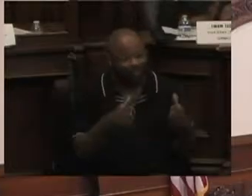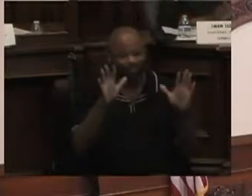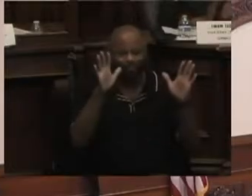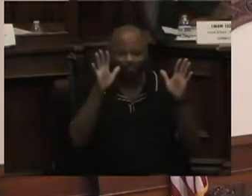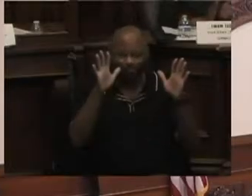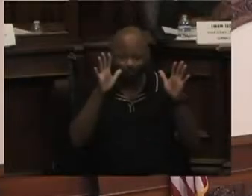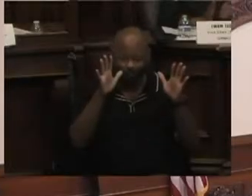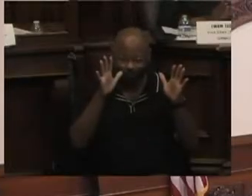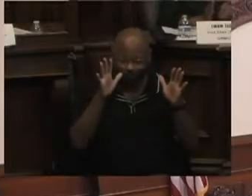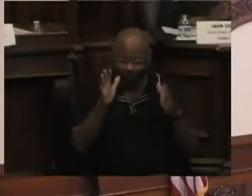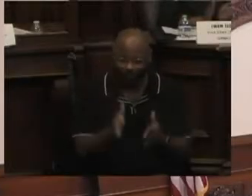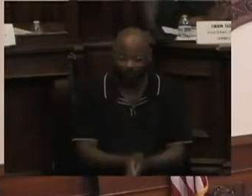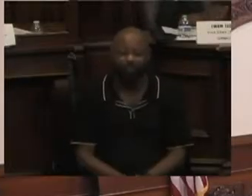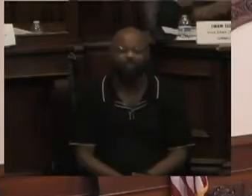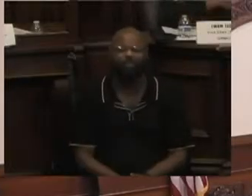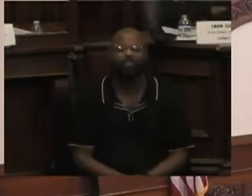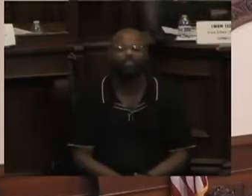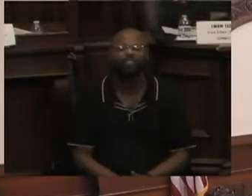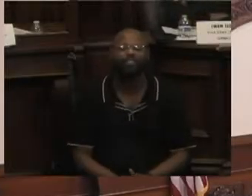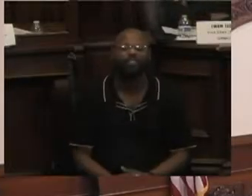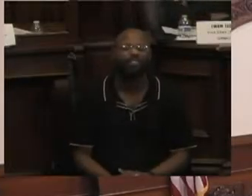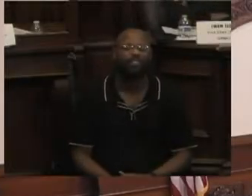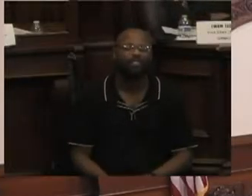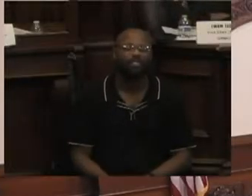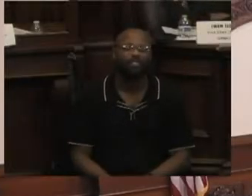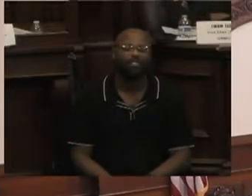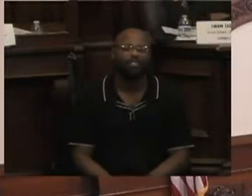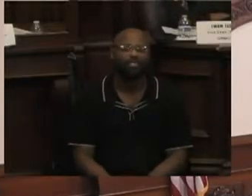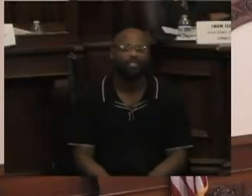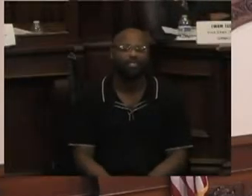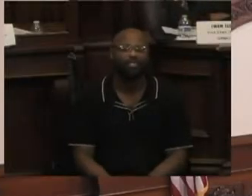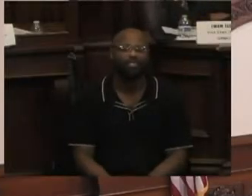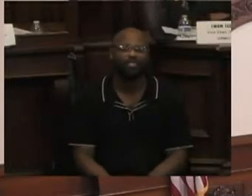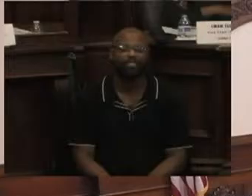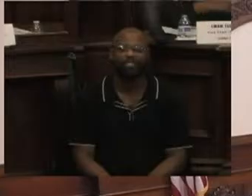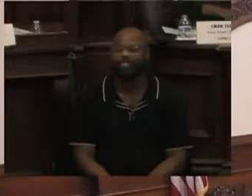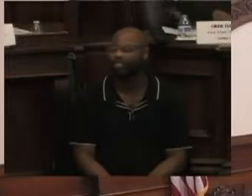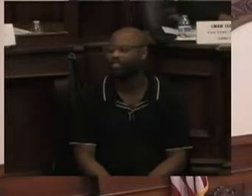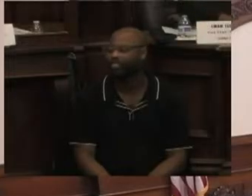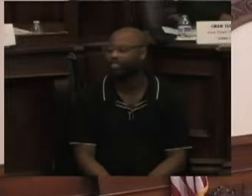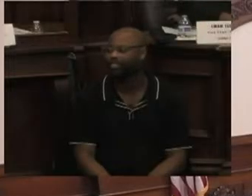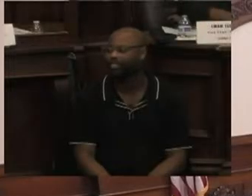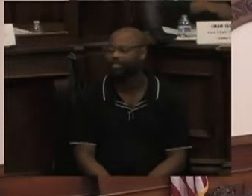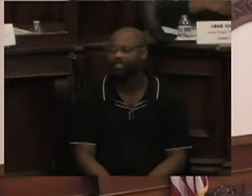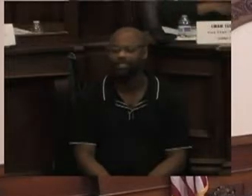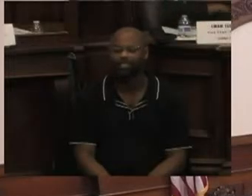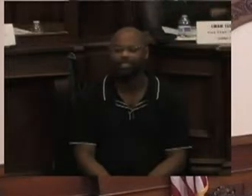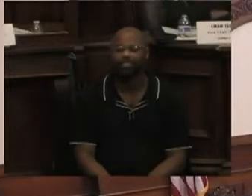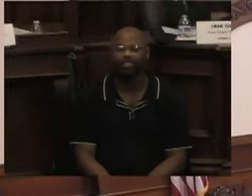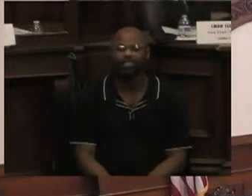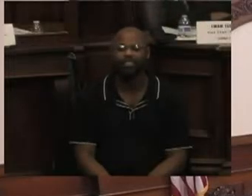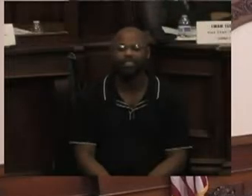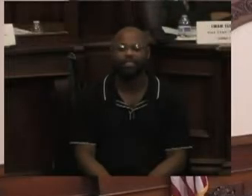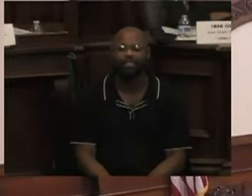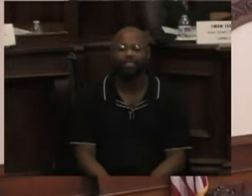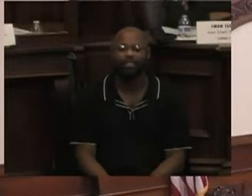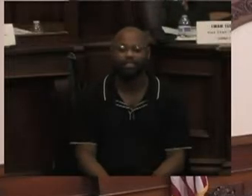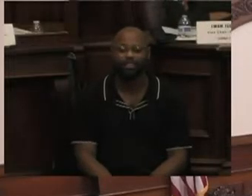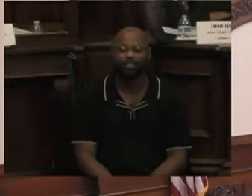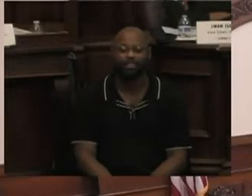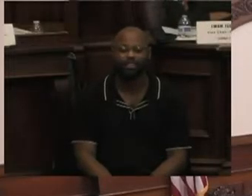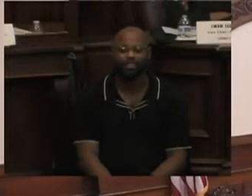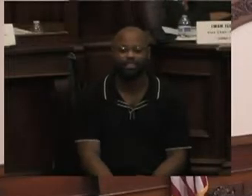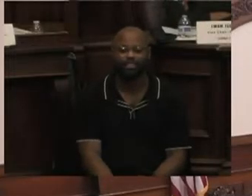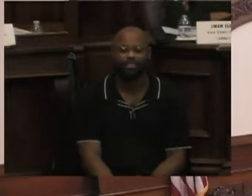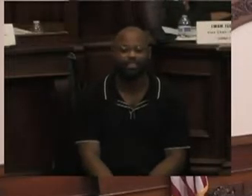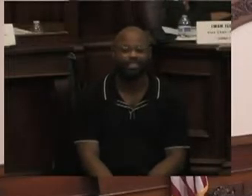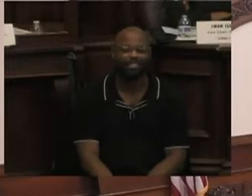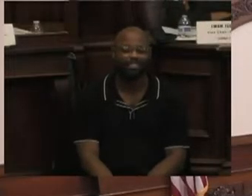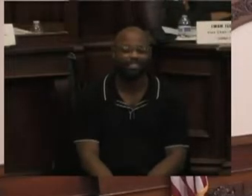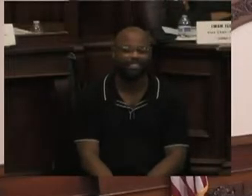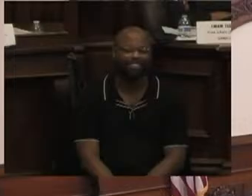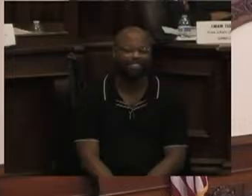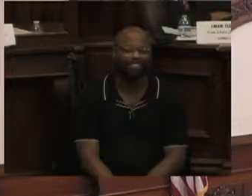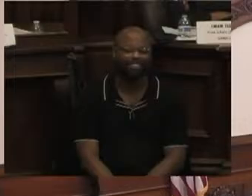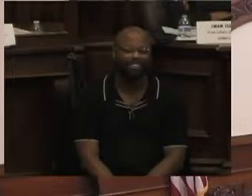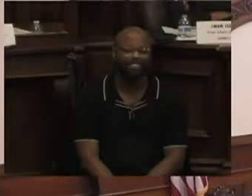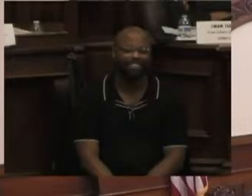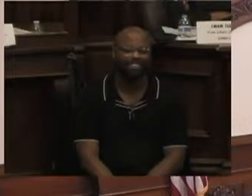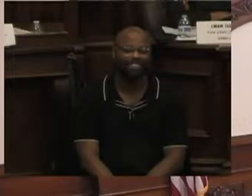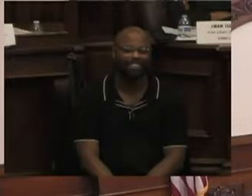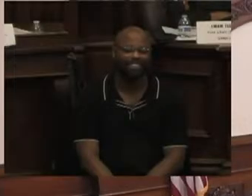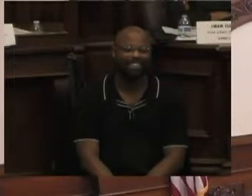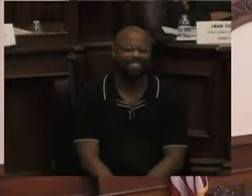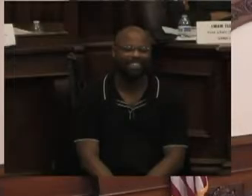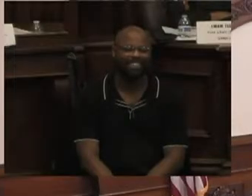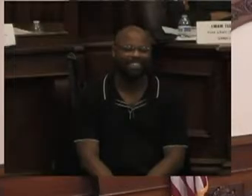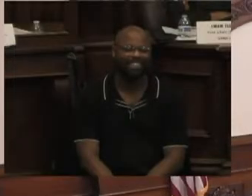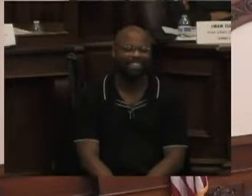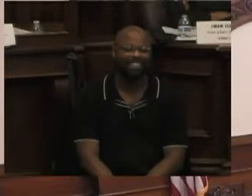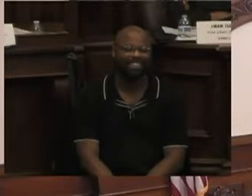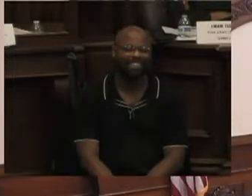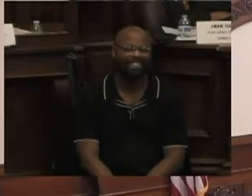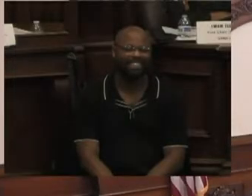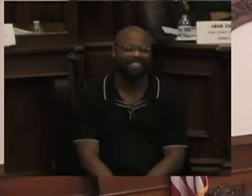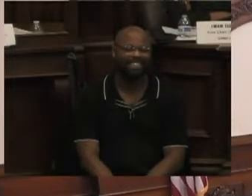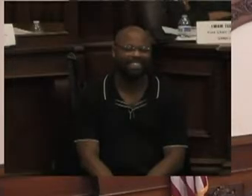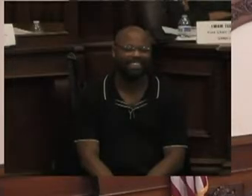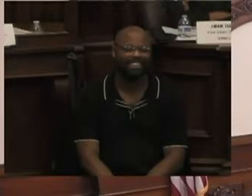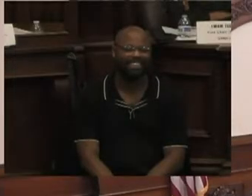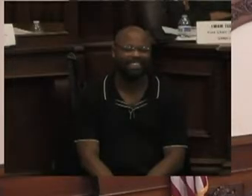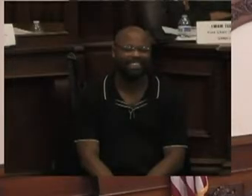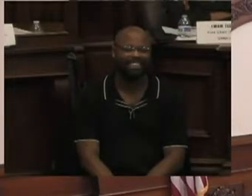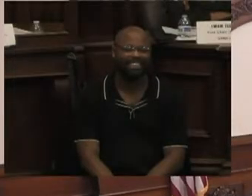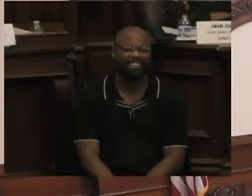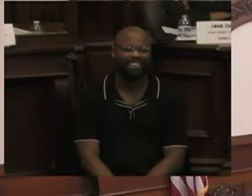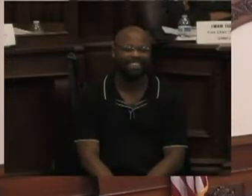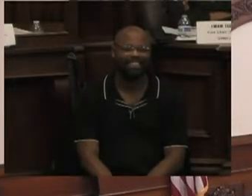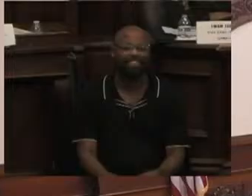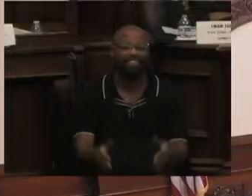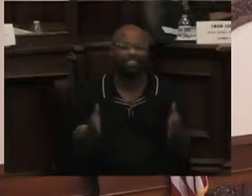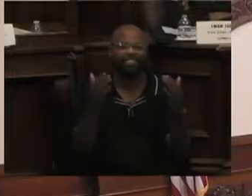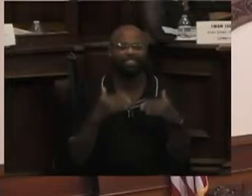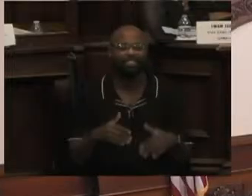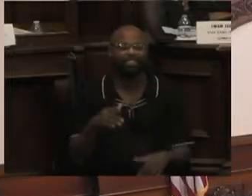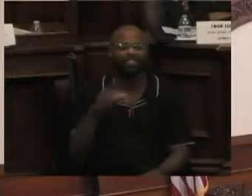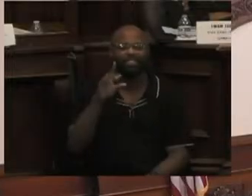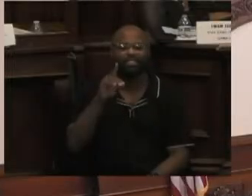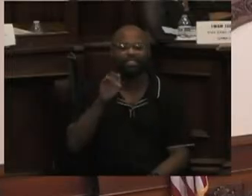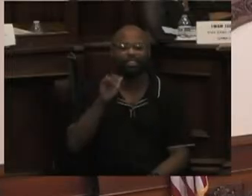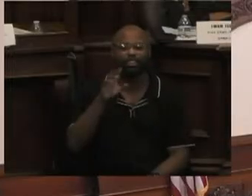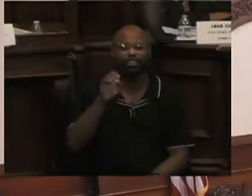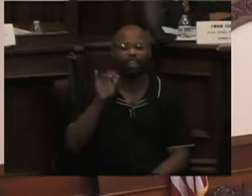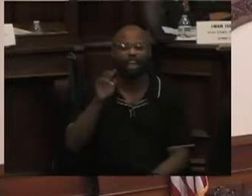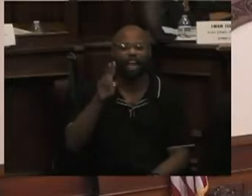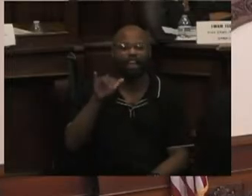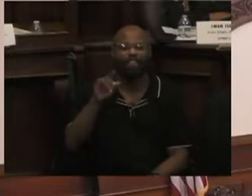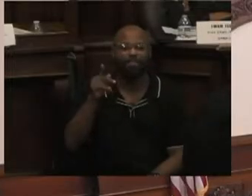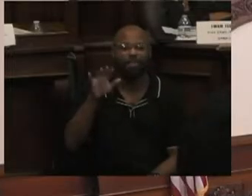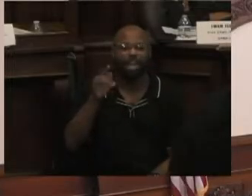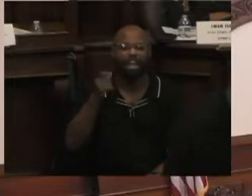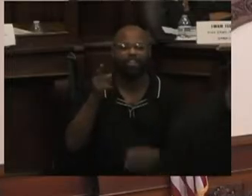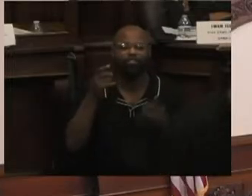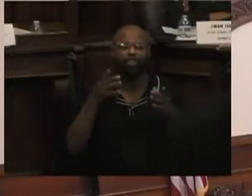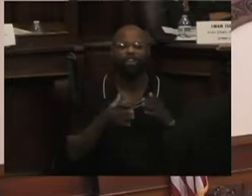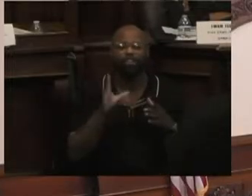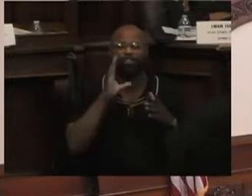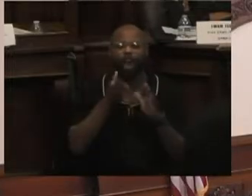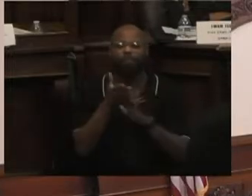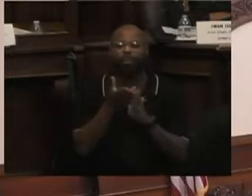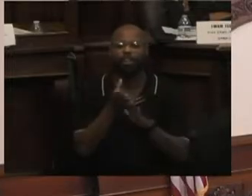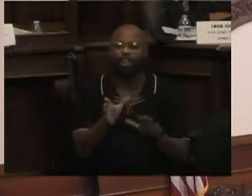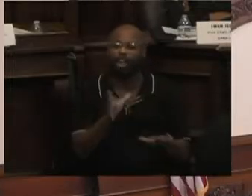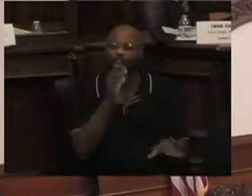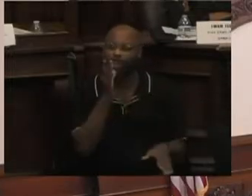more. Thanks for your time.